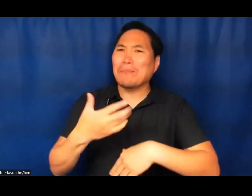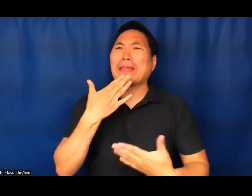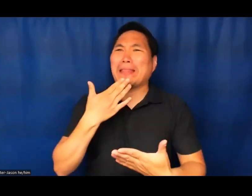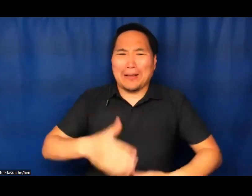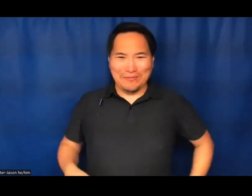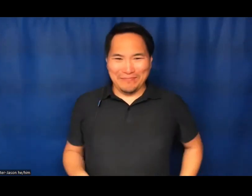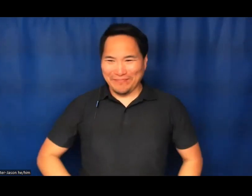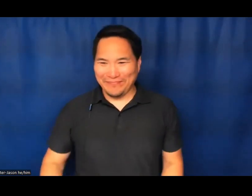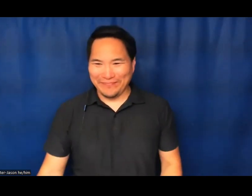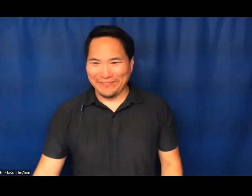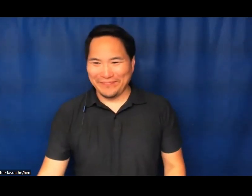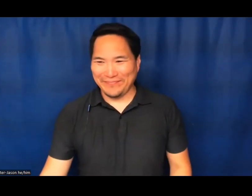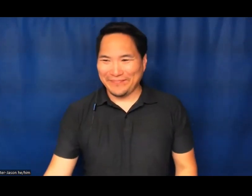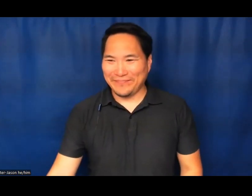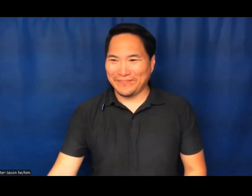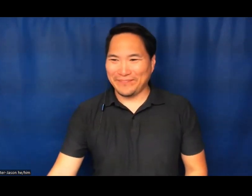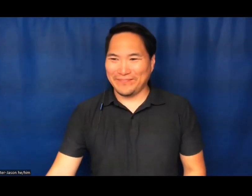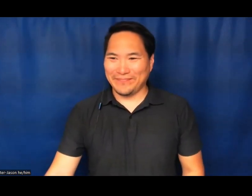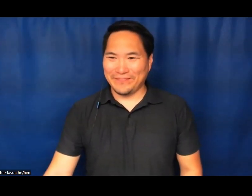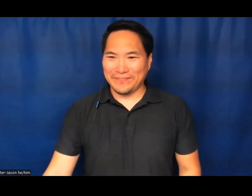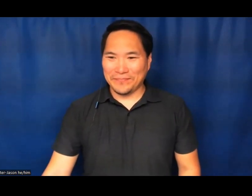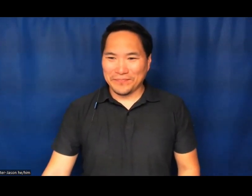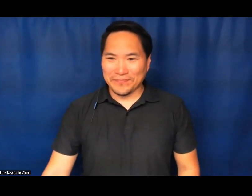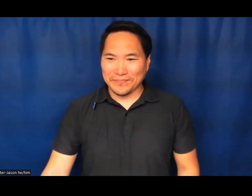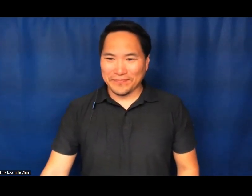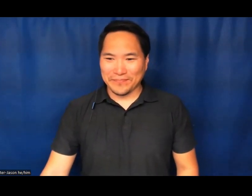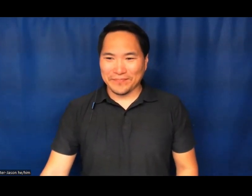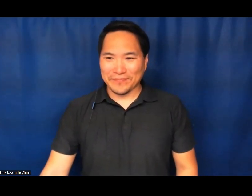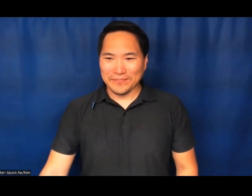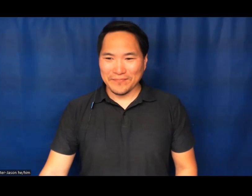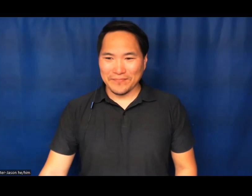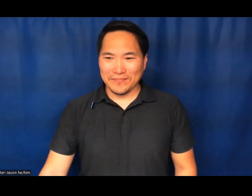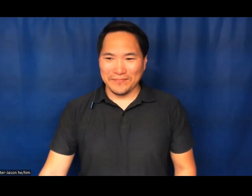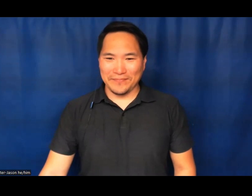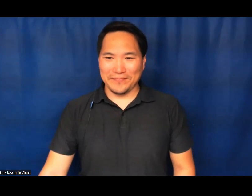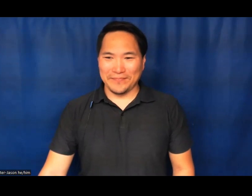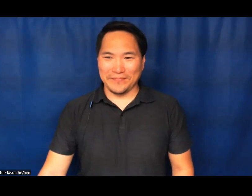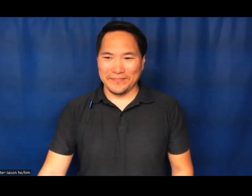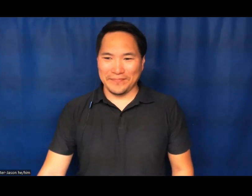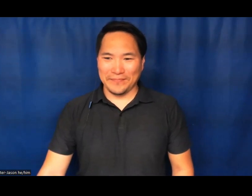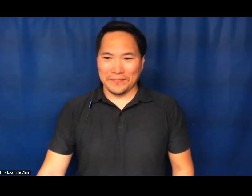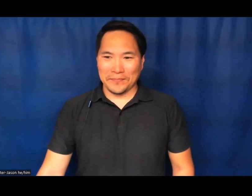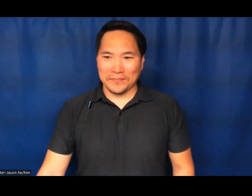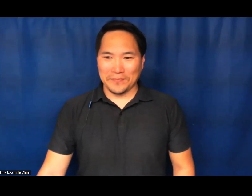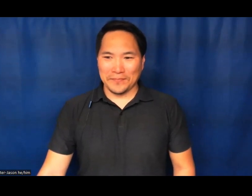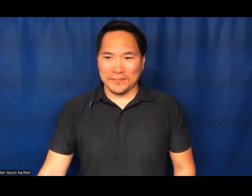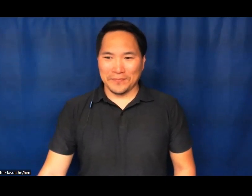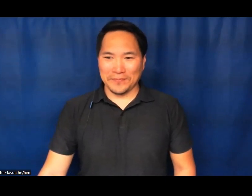I've gone a minute over. My apologies.